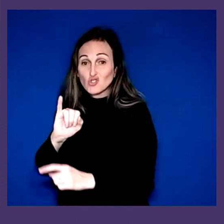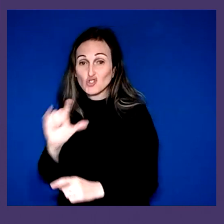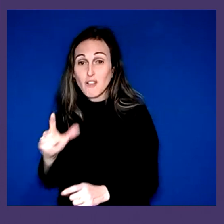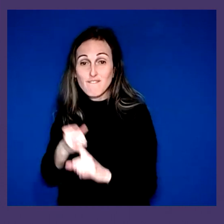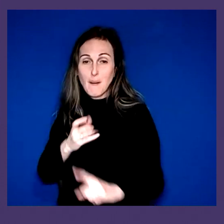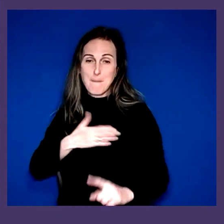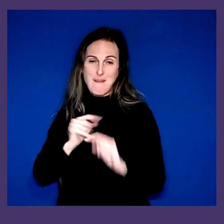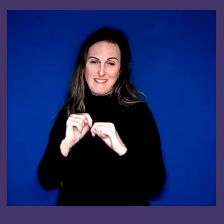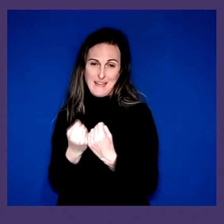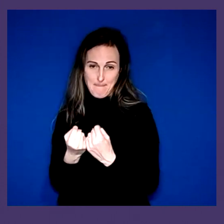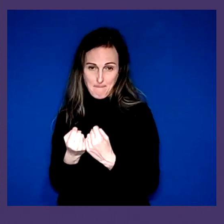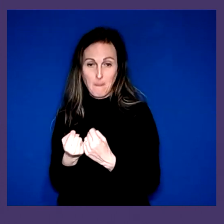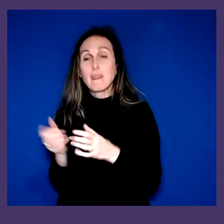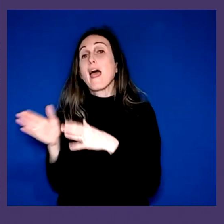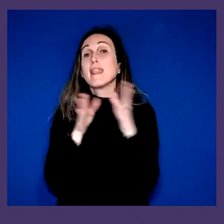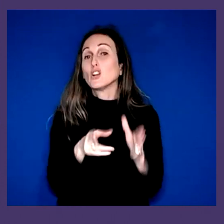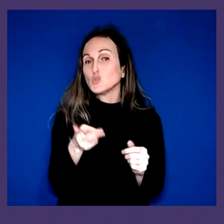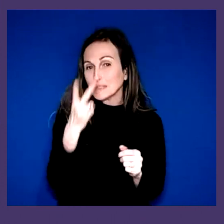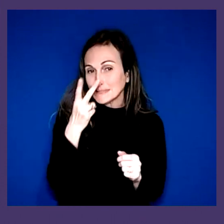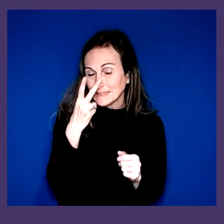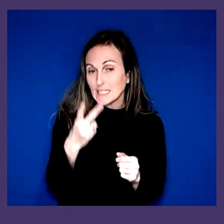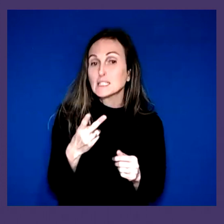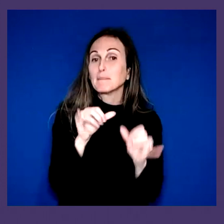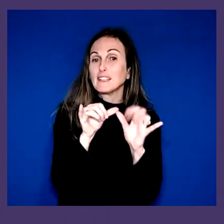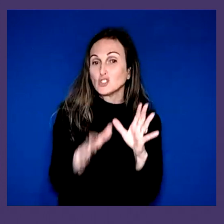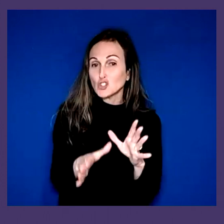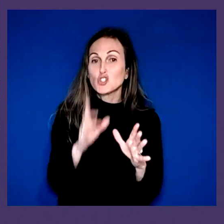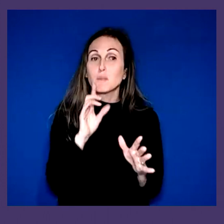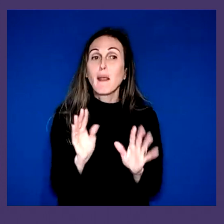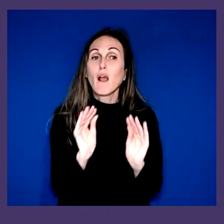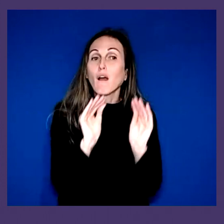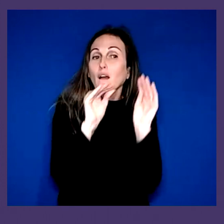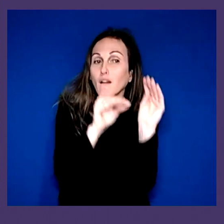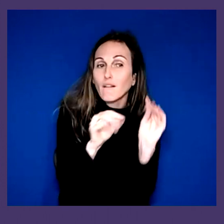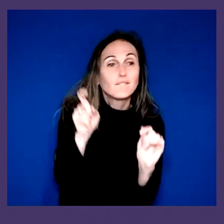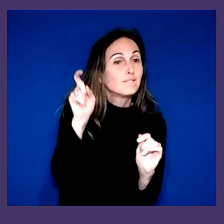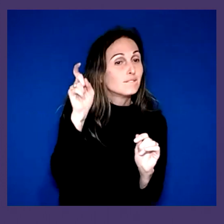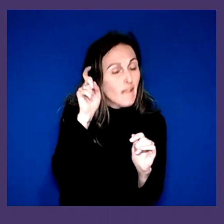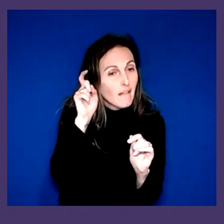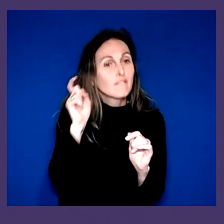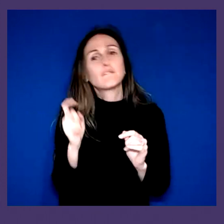Then you'll see some engineers being fit and actually talking a little bit about their experience.